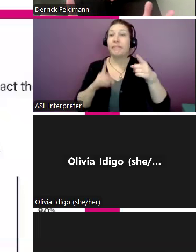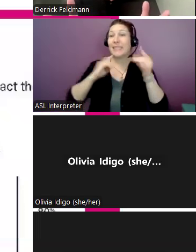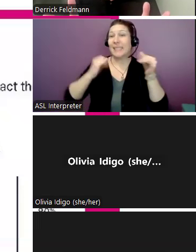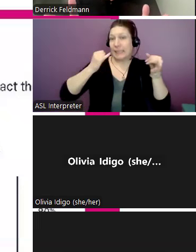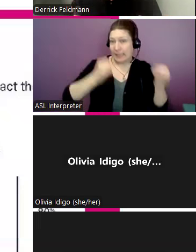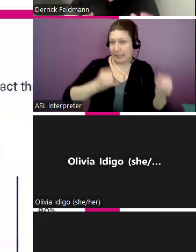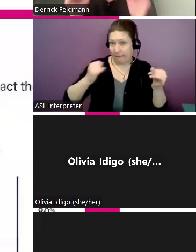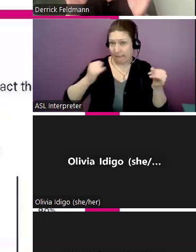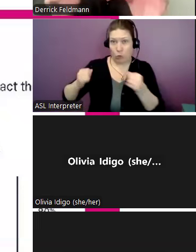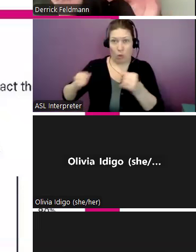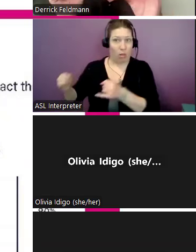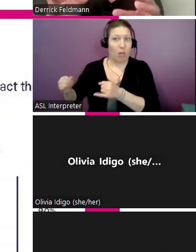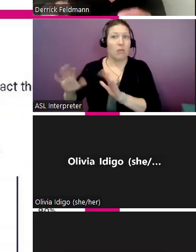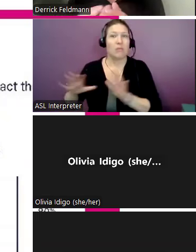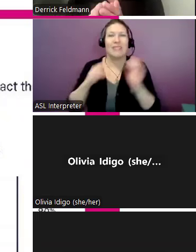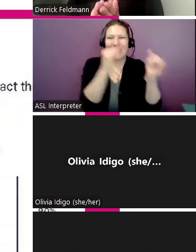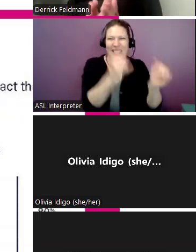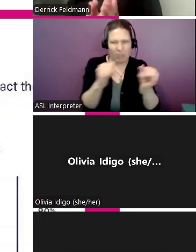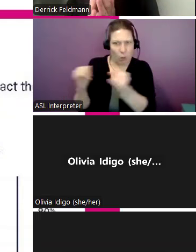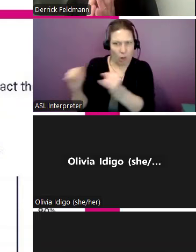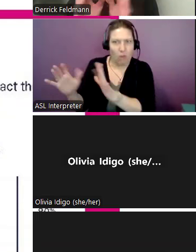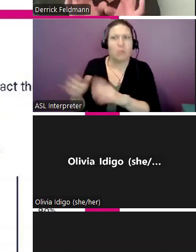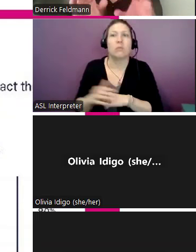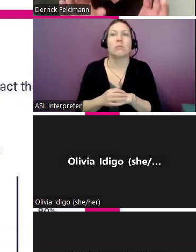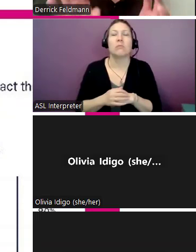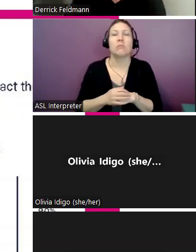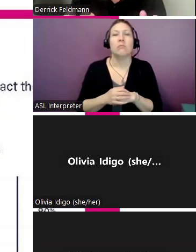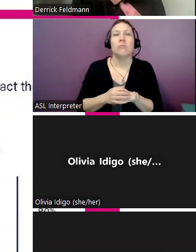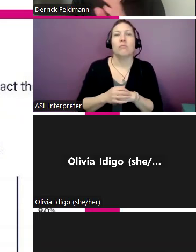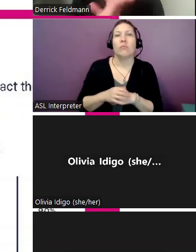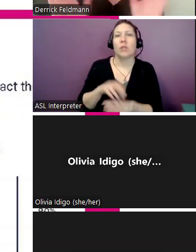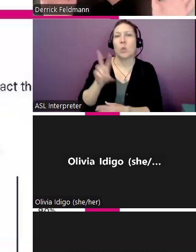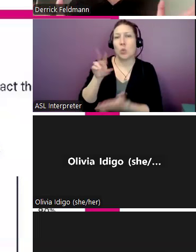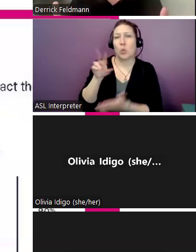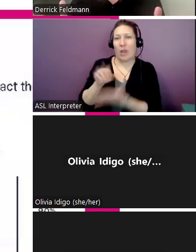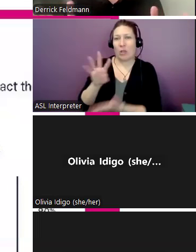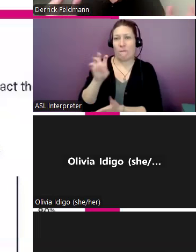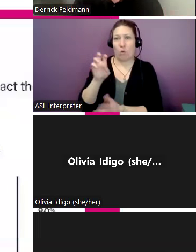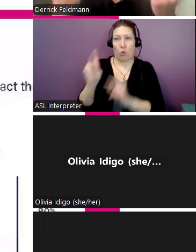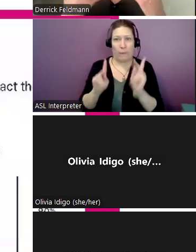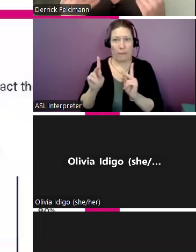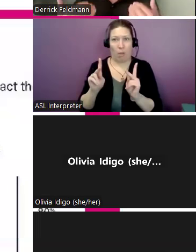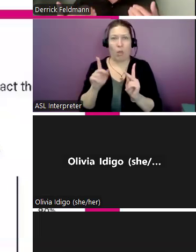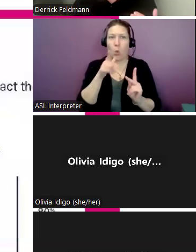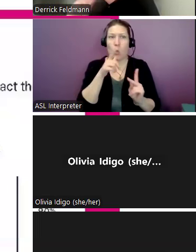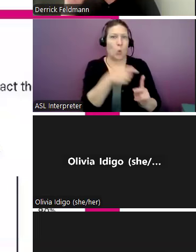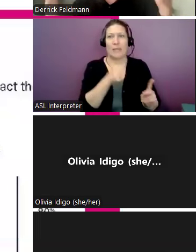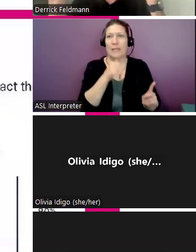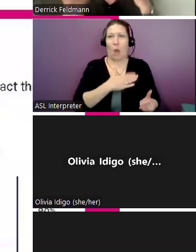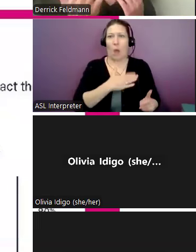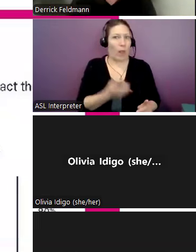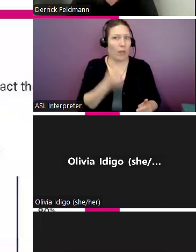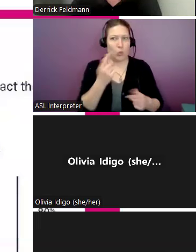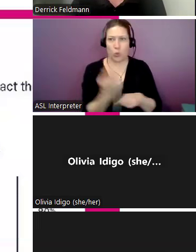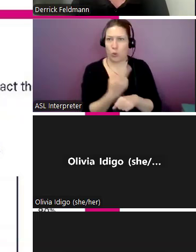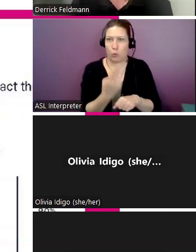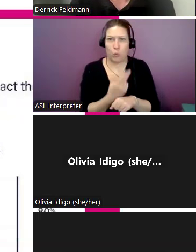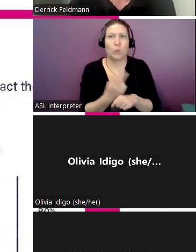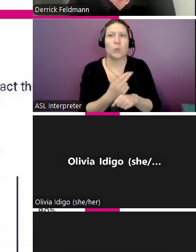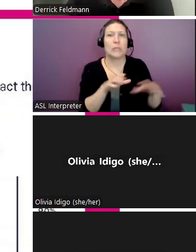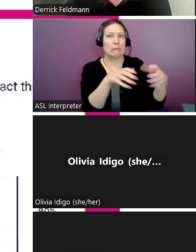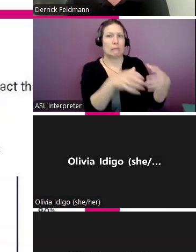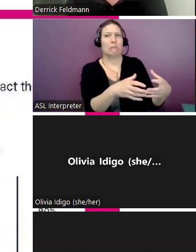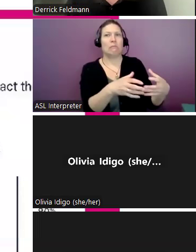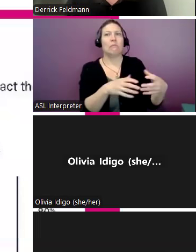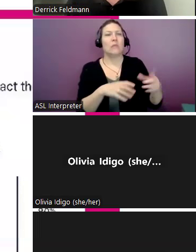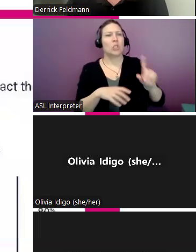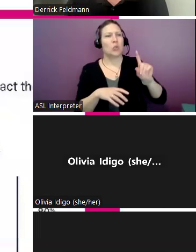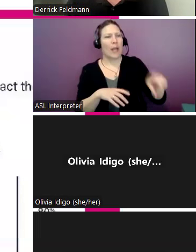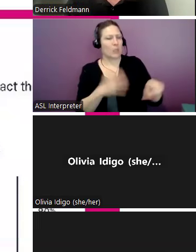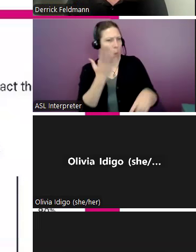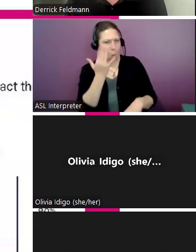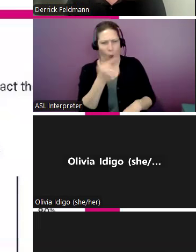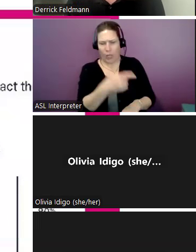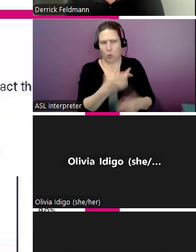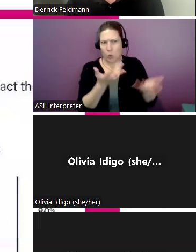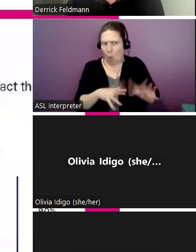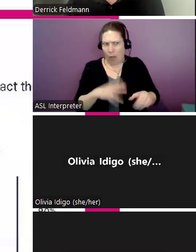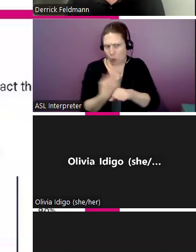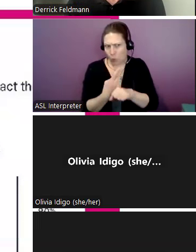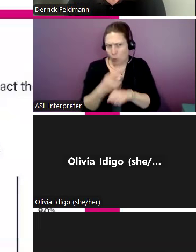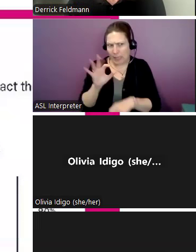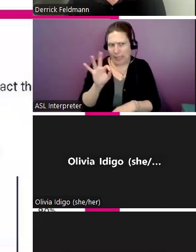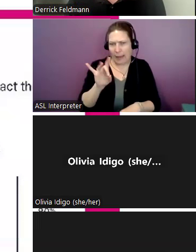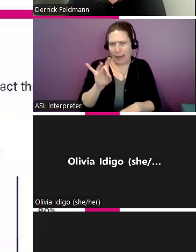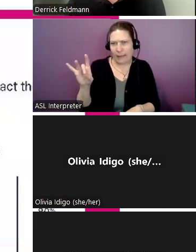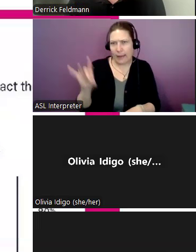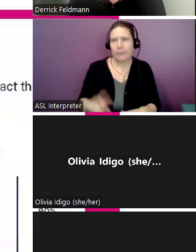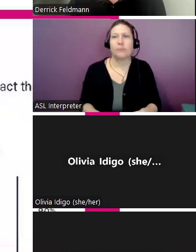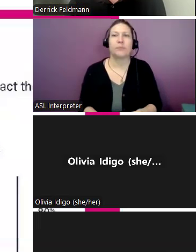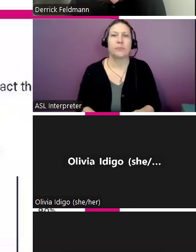Right? That really helps us understand the opposite end of this. And as you'll see here, one of the key reasons